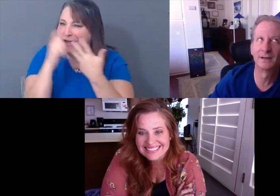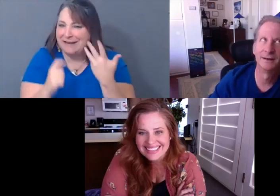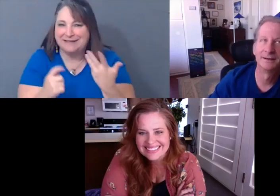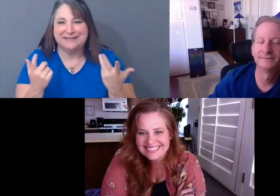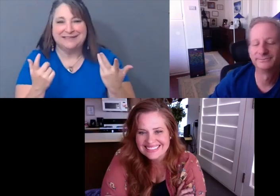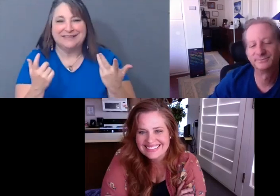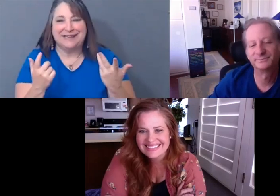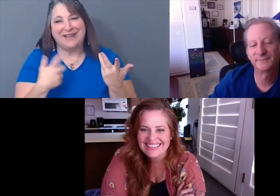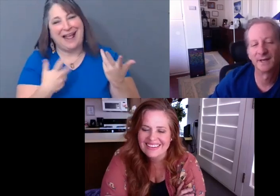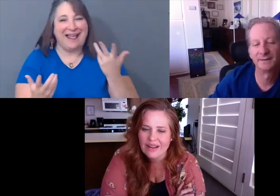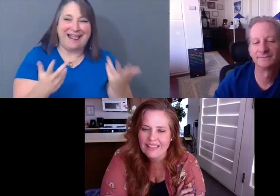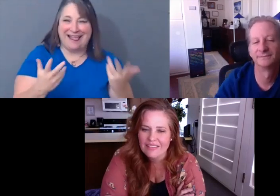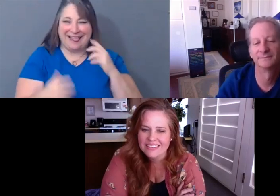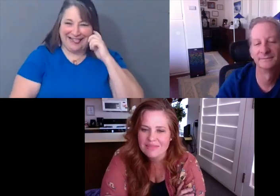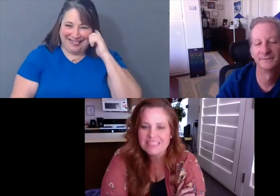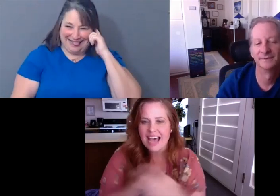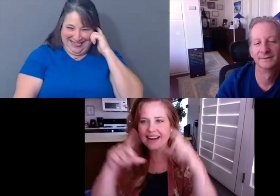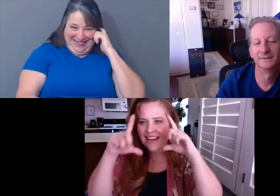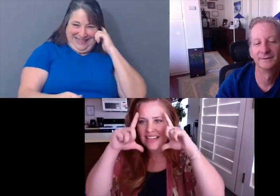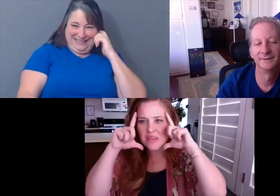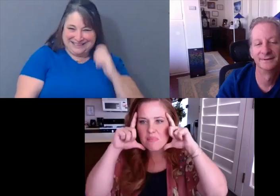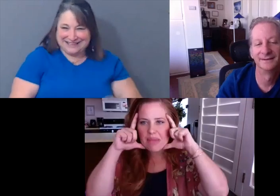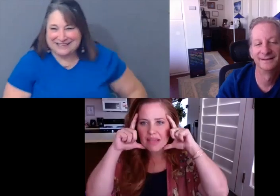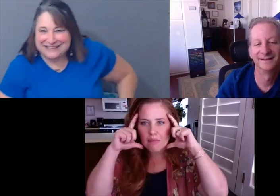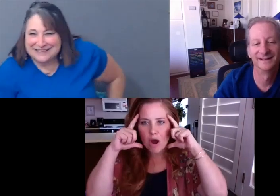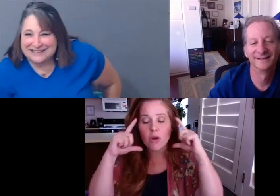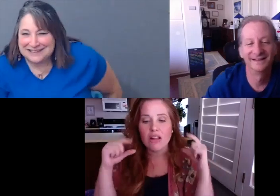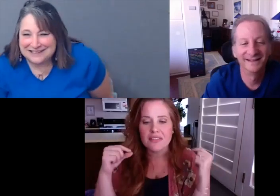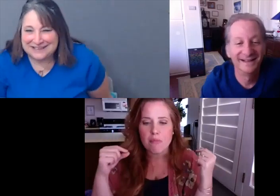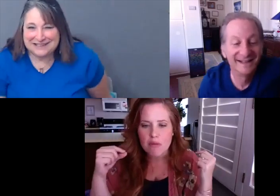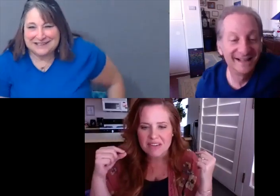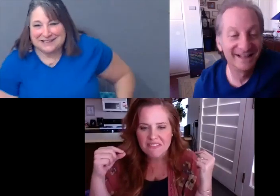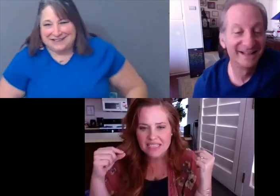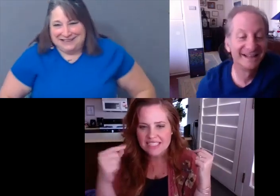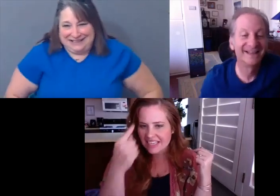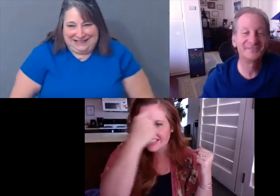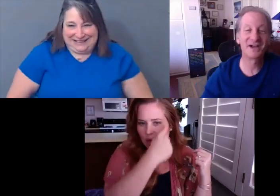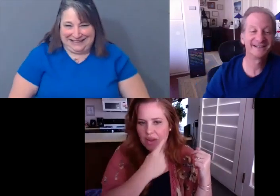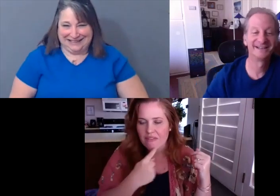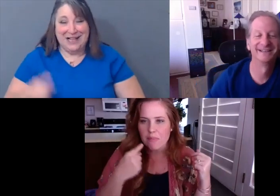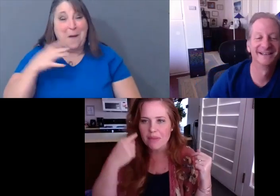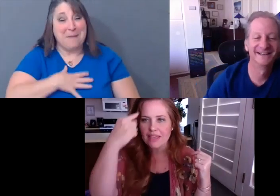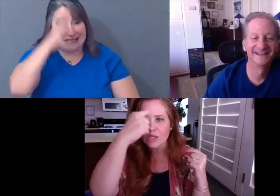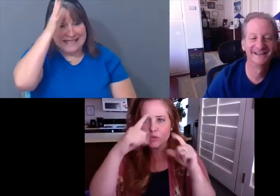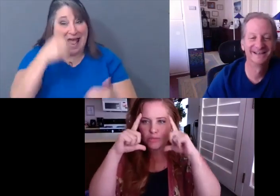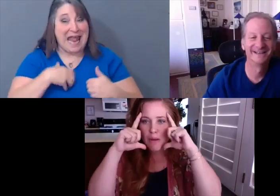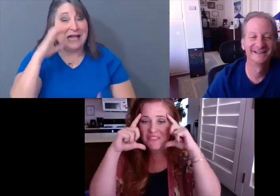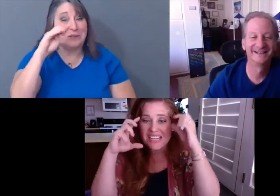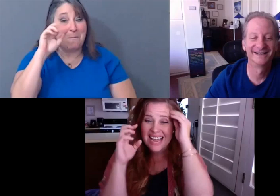And I keep going. I know, I love it. My dad has that, the big Marman... We call it the Marman face. Right. It's this big huge Marman face.